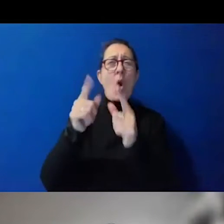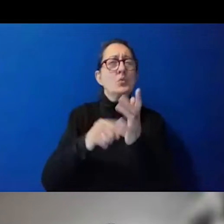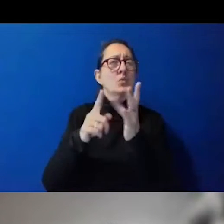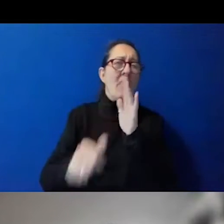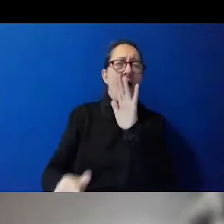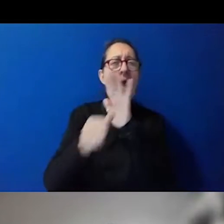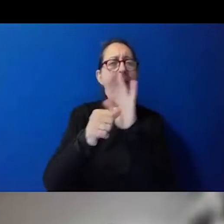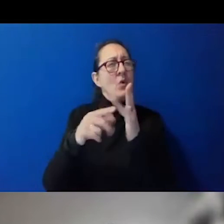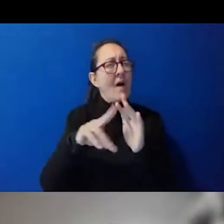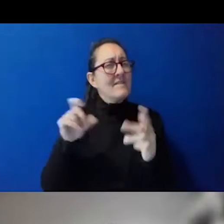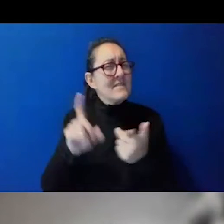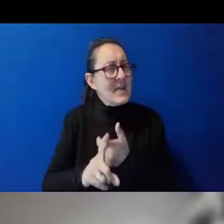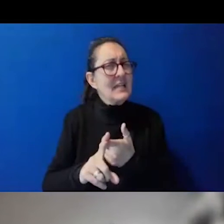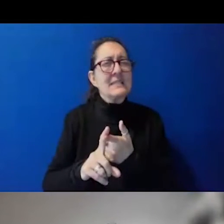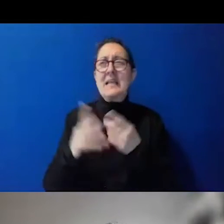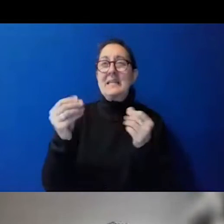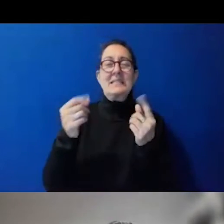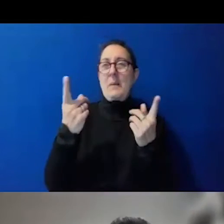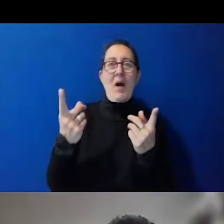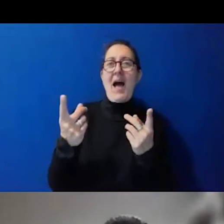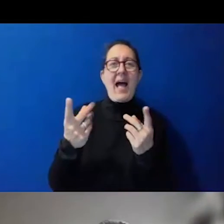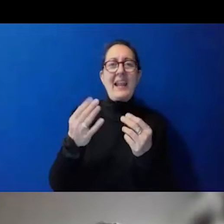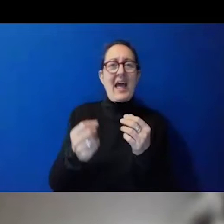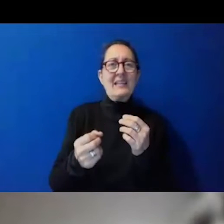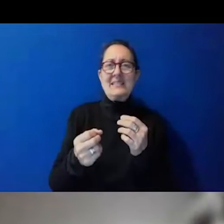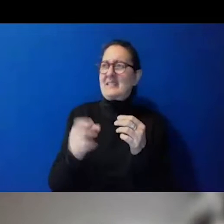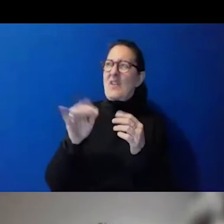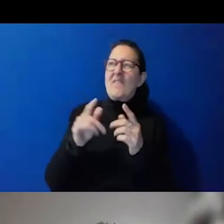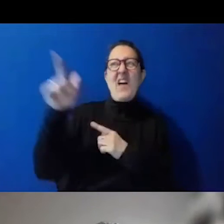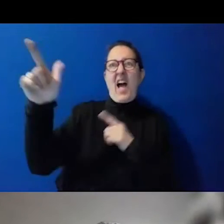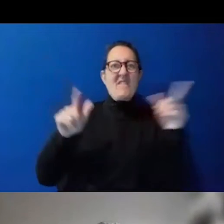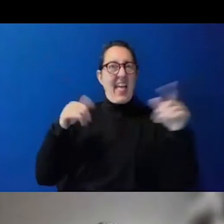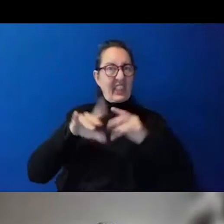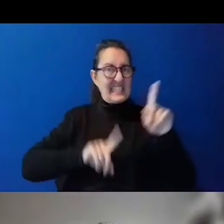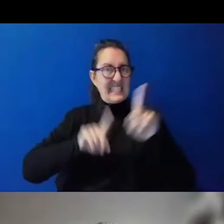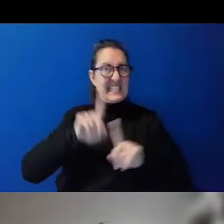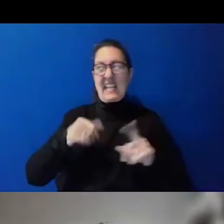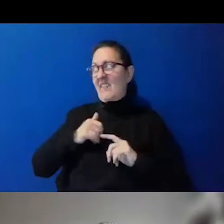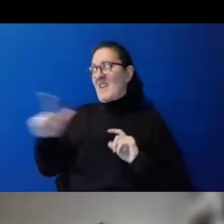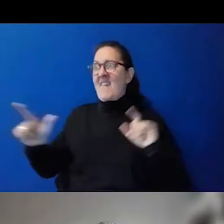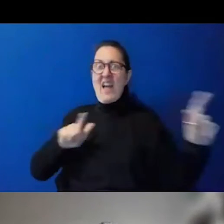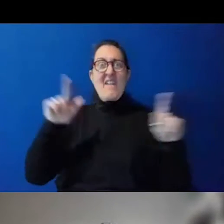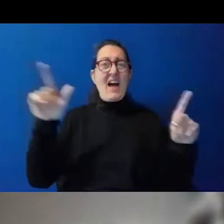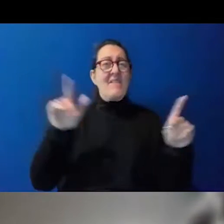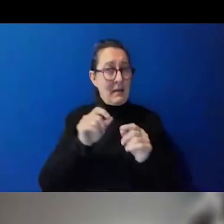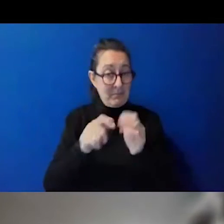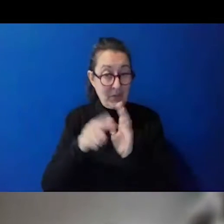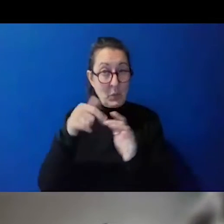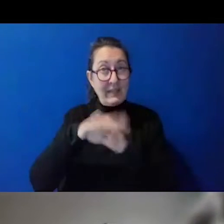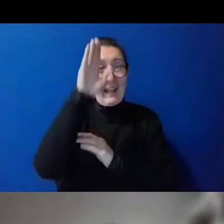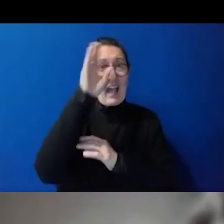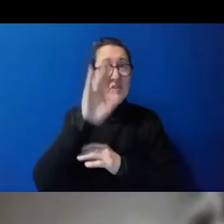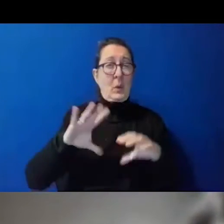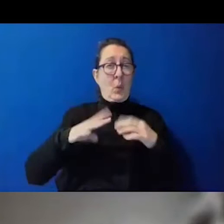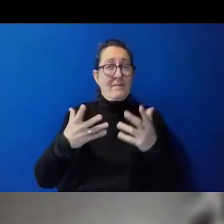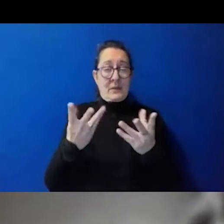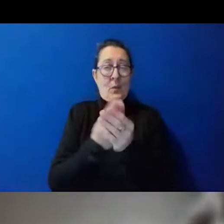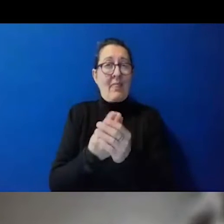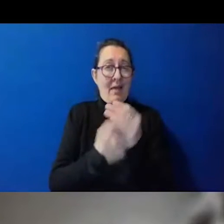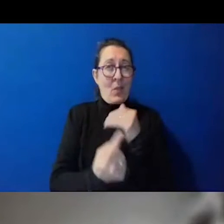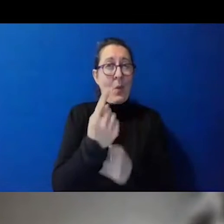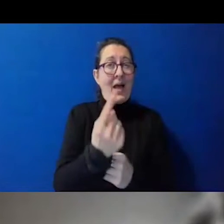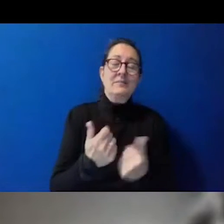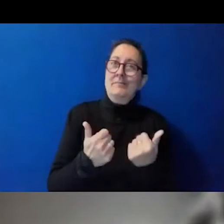separated so um yeah that's really cool that you get to do that kind of work um so now I have um